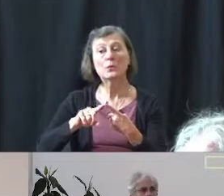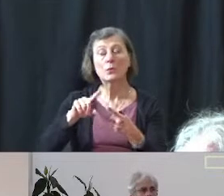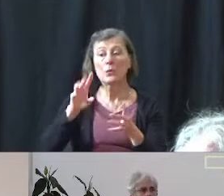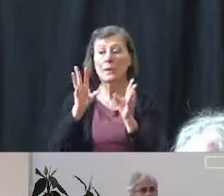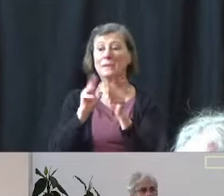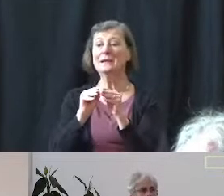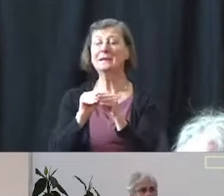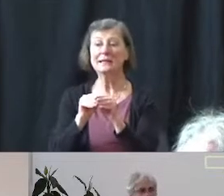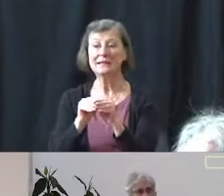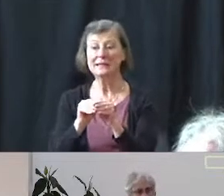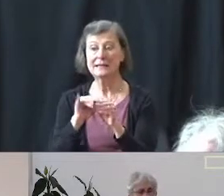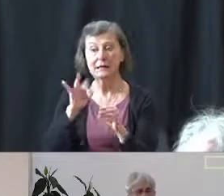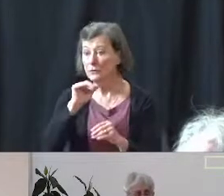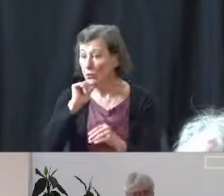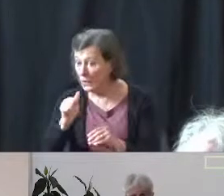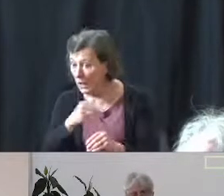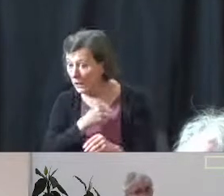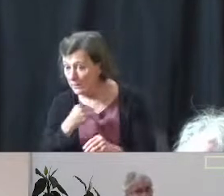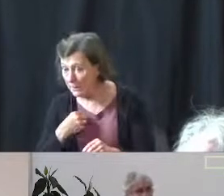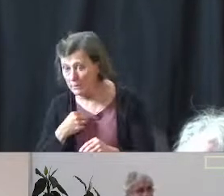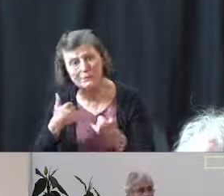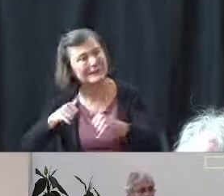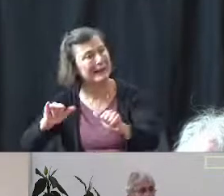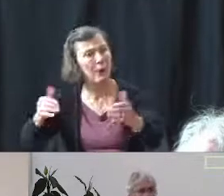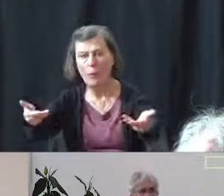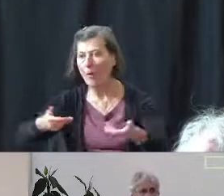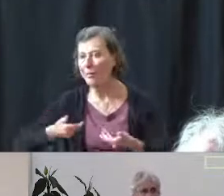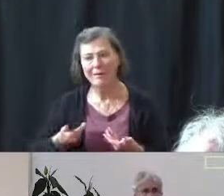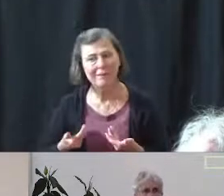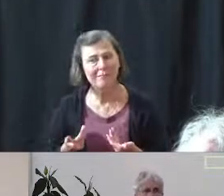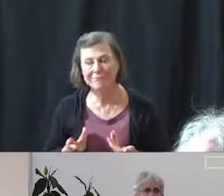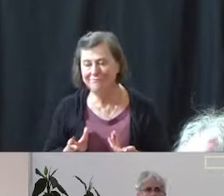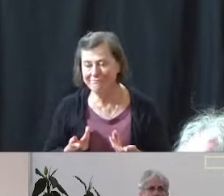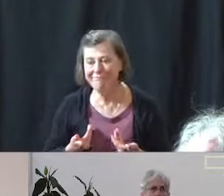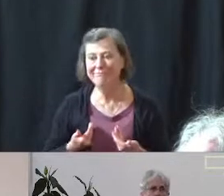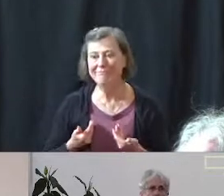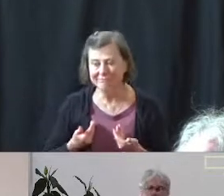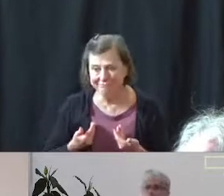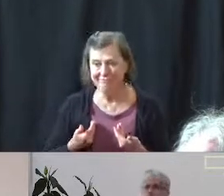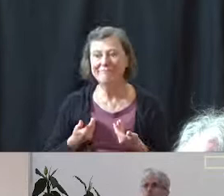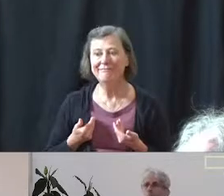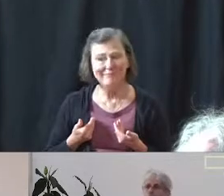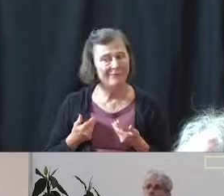And, if you're not a member, you're still welcome. We have no desire to keep anybody out.